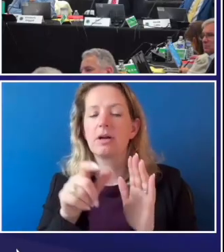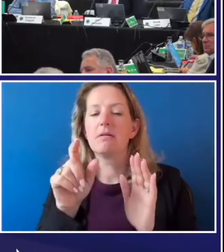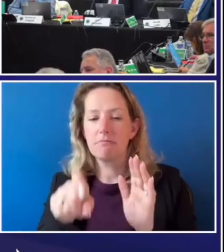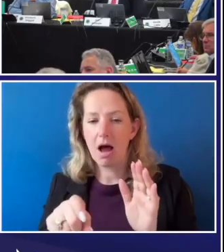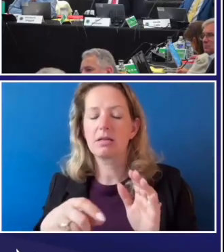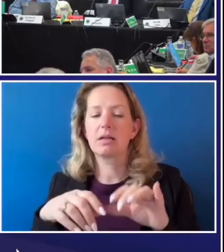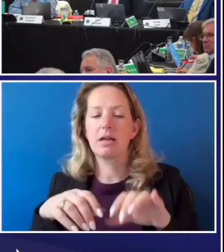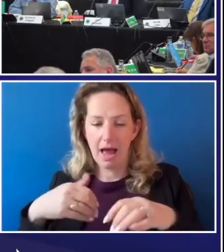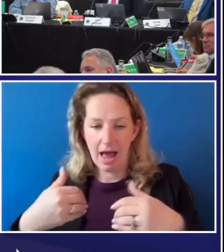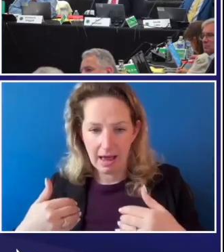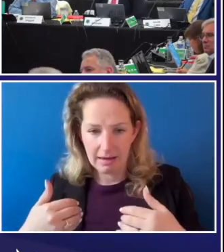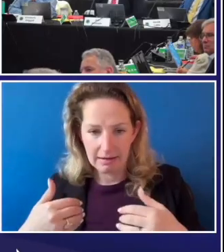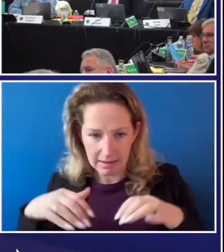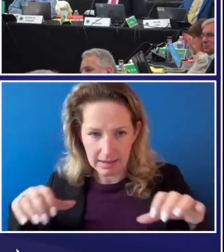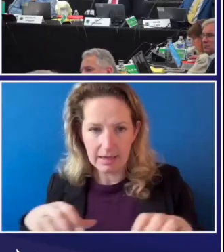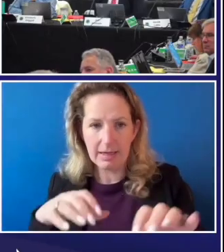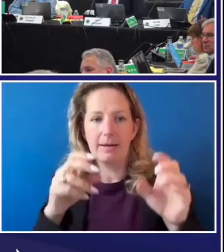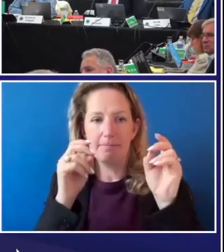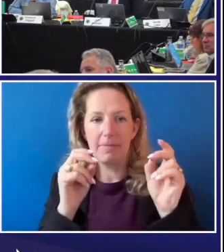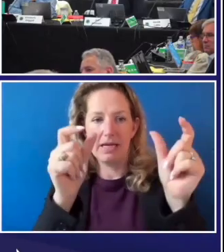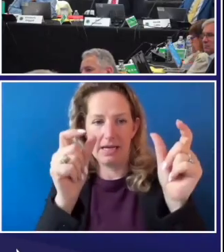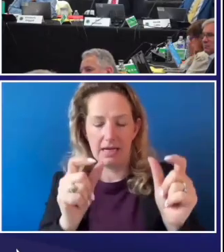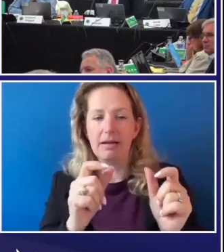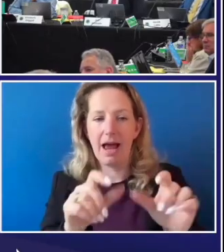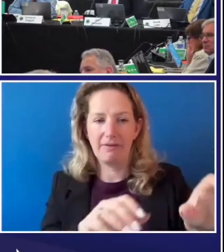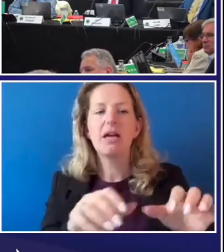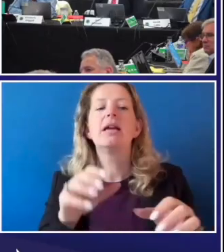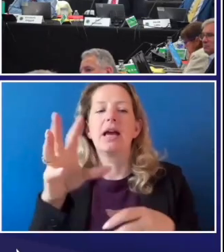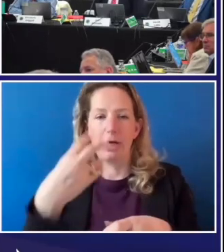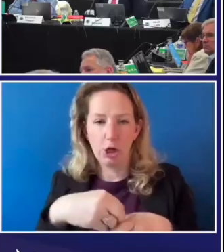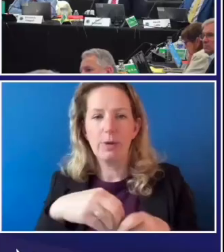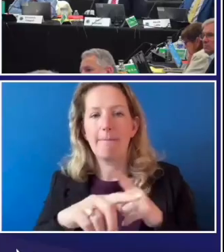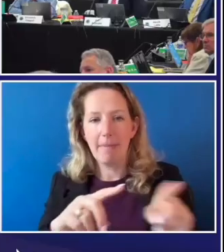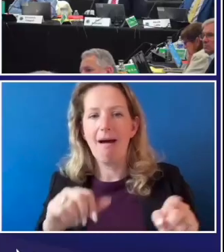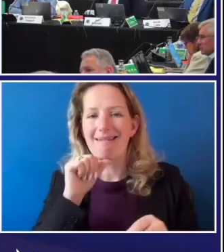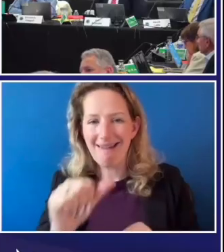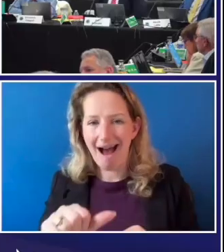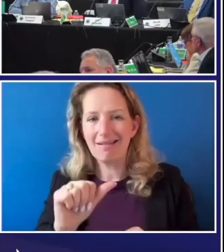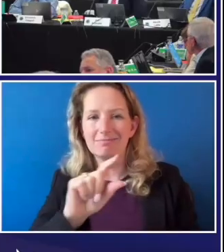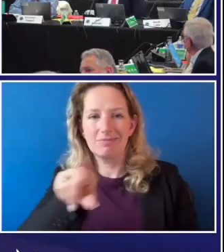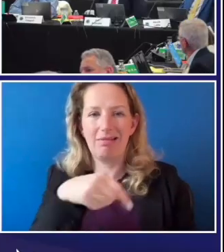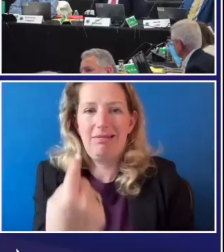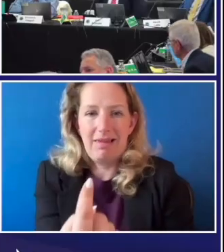include, but we can change that language too, including but not limited to, um, student achievement standards, failing to meet student achievement standards.